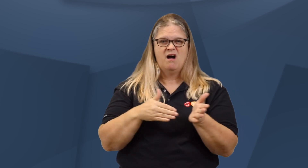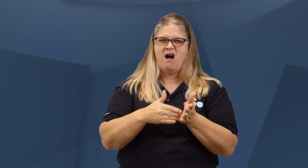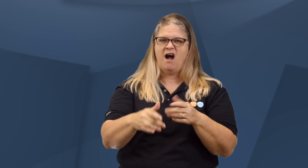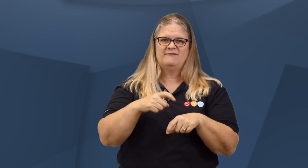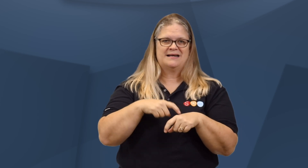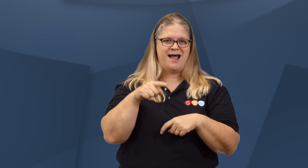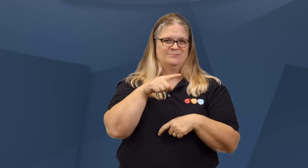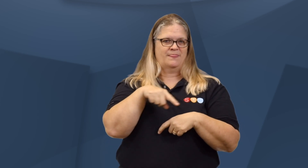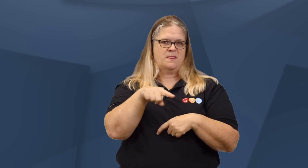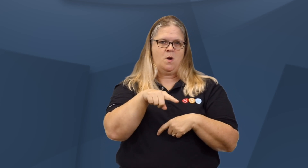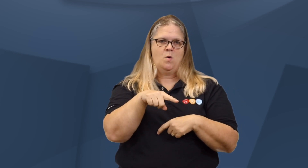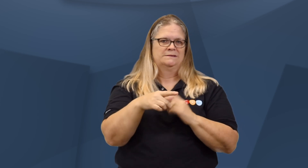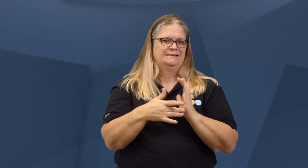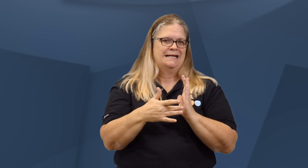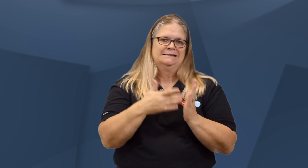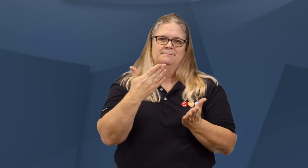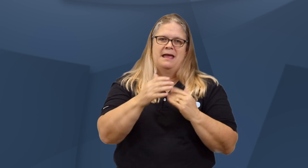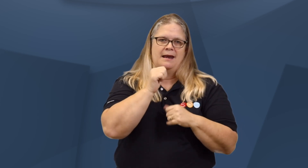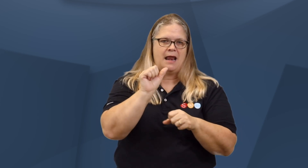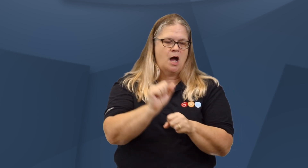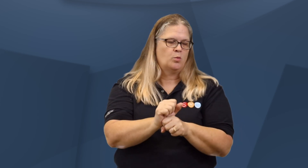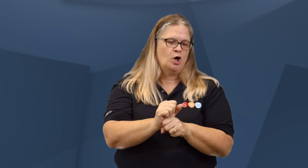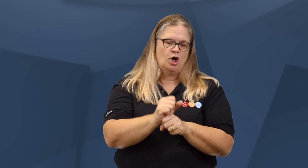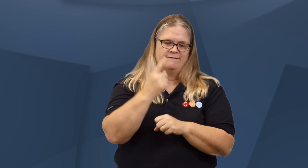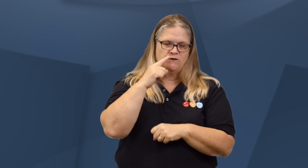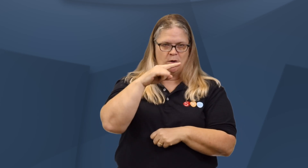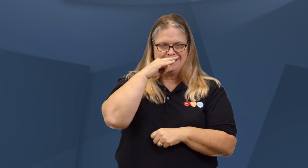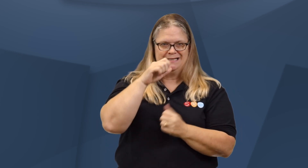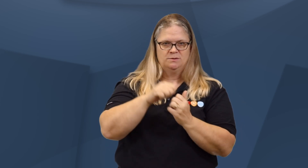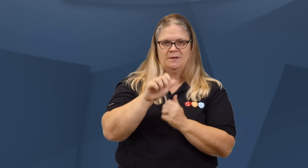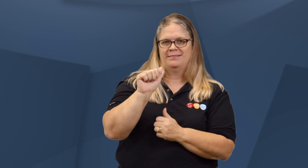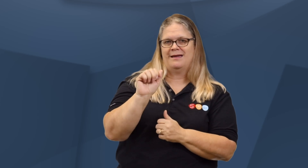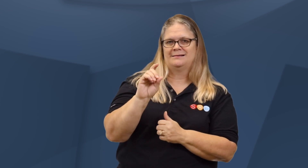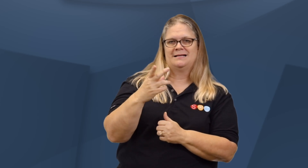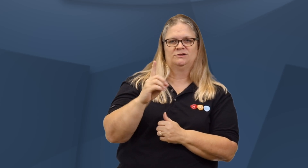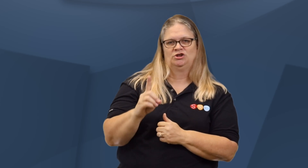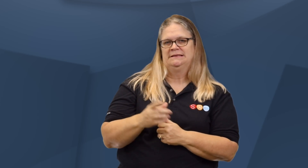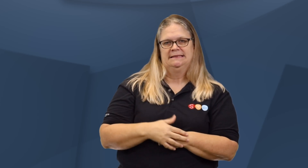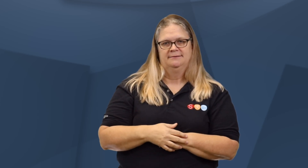oftentimes, that may not work for another.